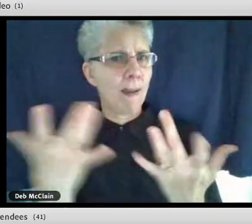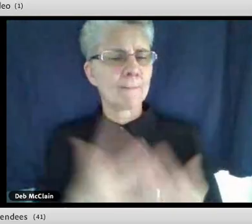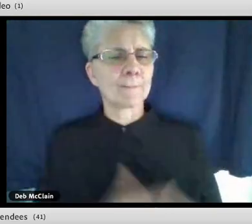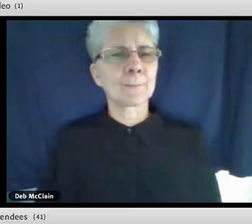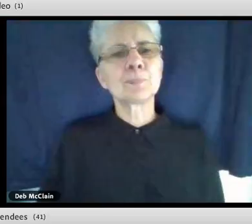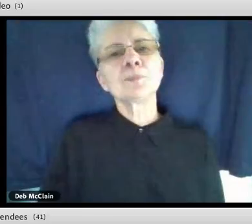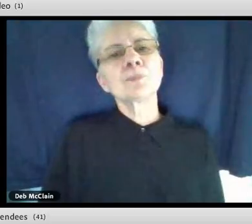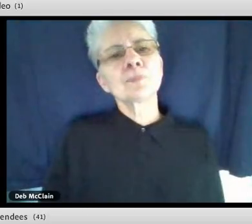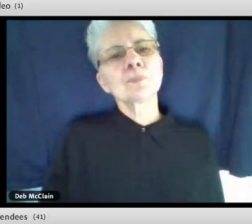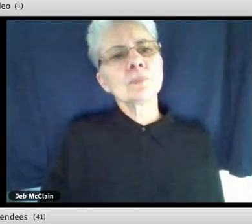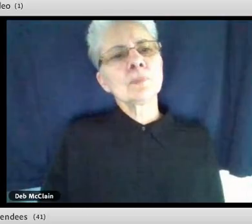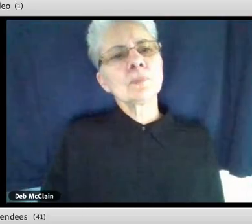Why are we helpful with this?